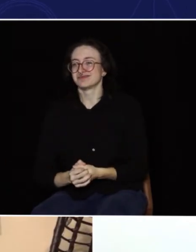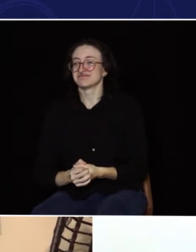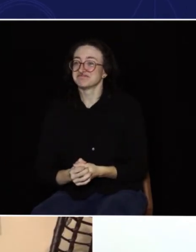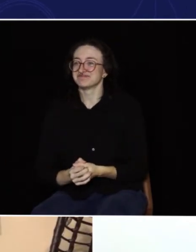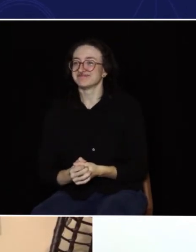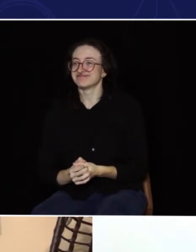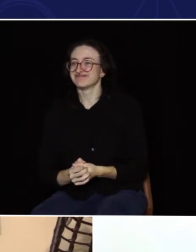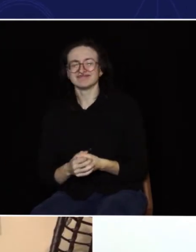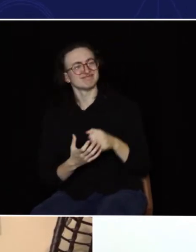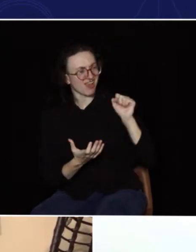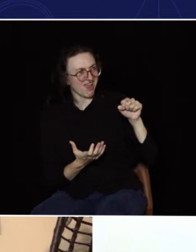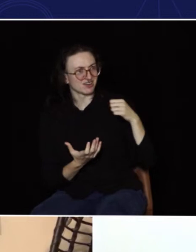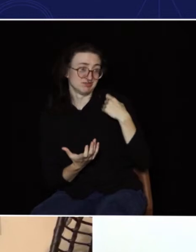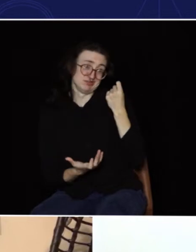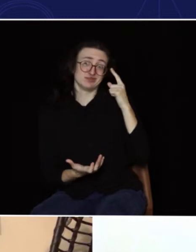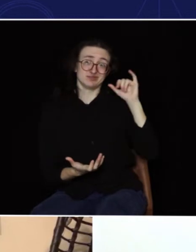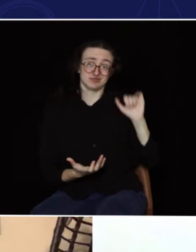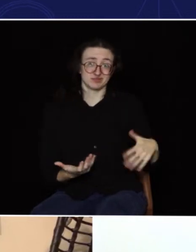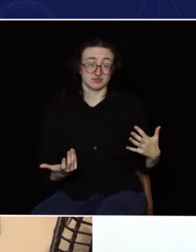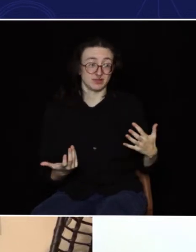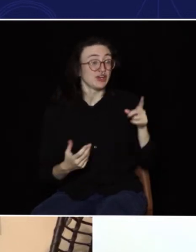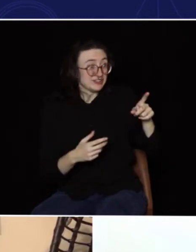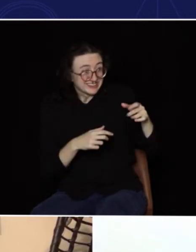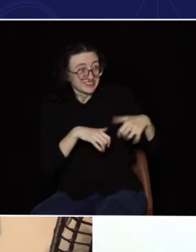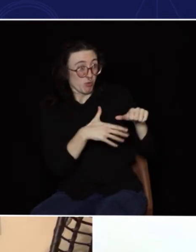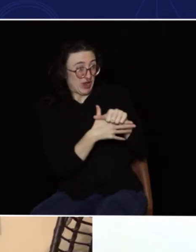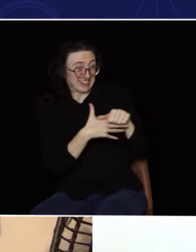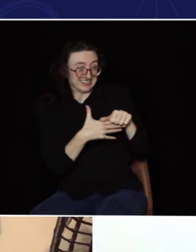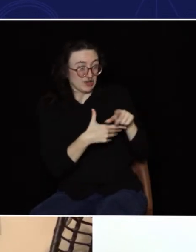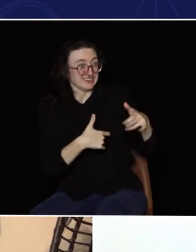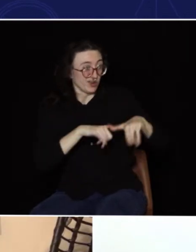[WILLIAMS:] Yeah, I understand that. And you’re still practicing and frustrated, you know? [YABSERA:] Yeah.